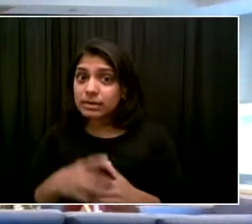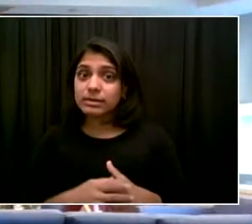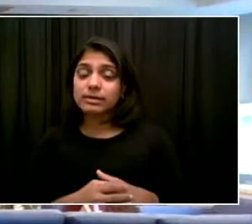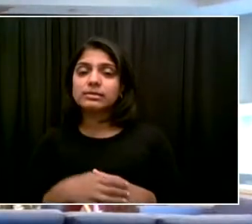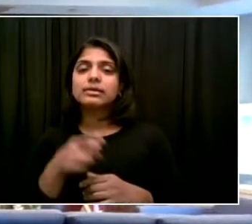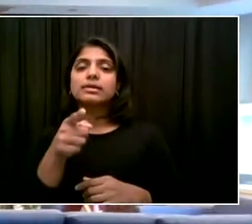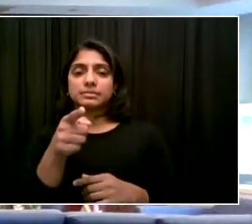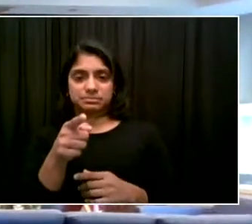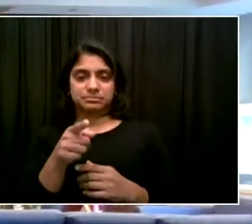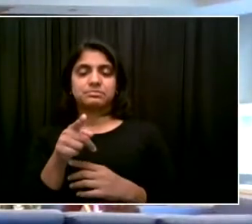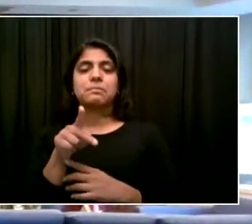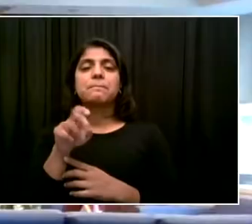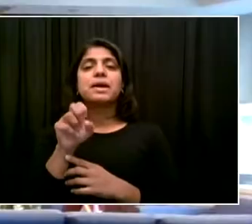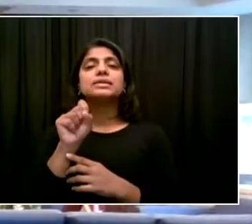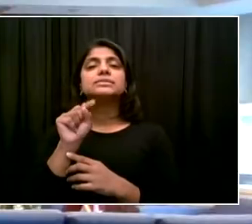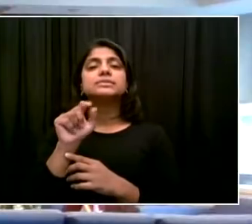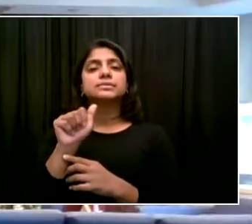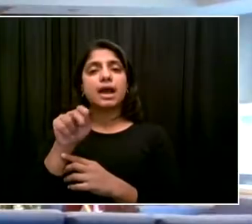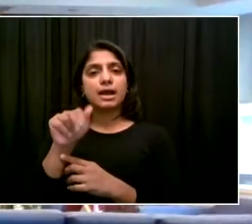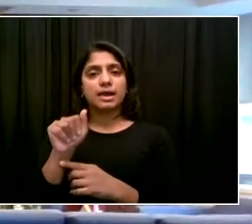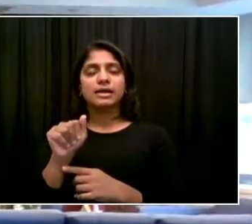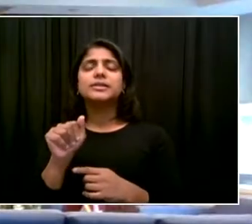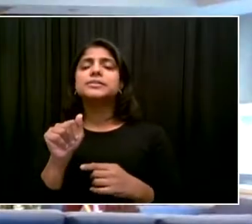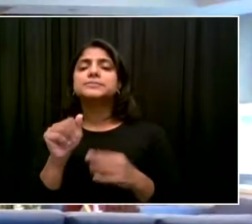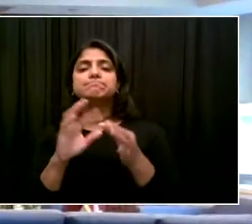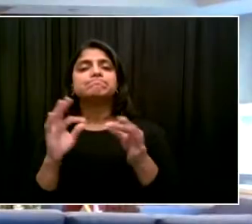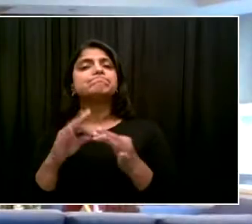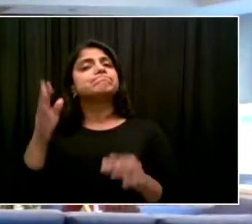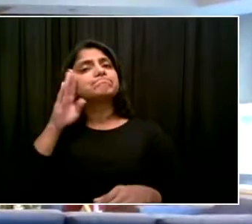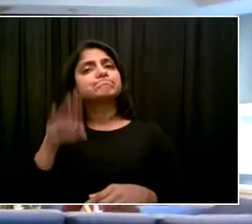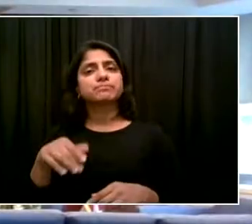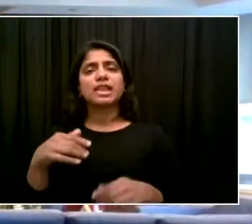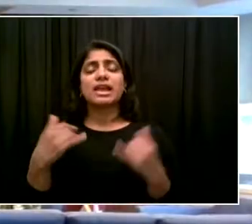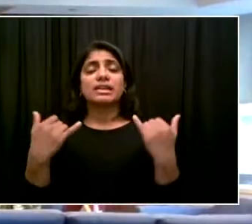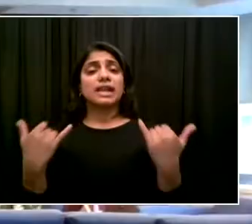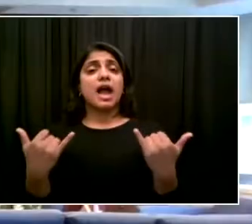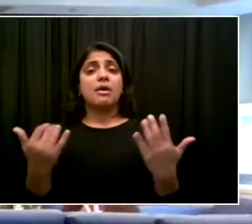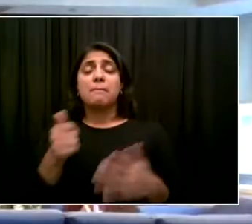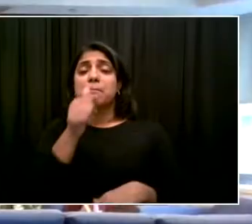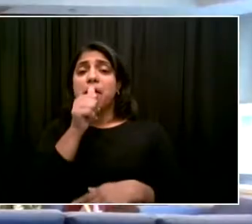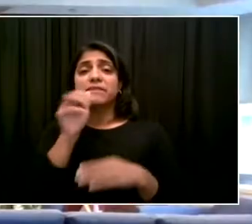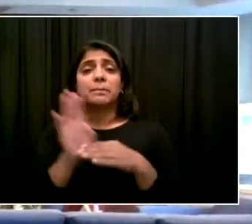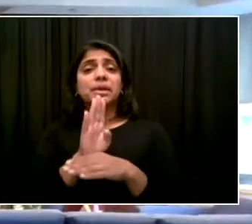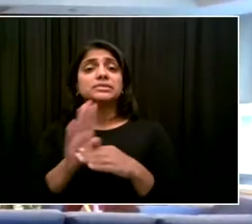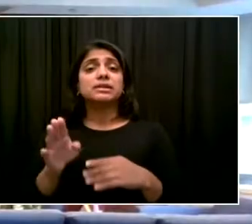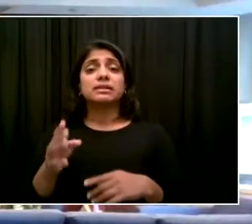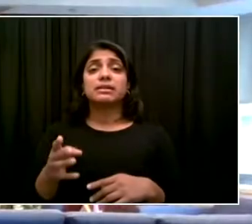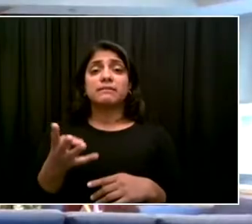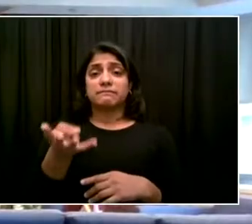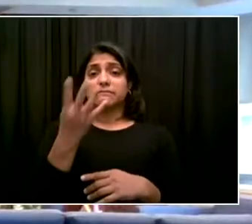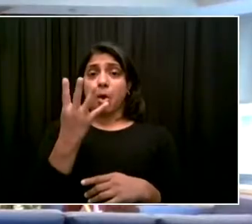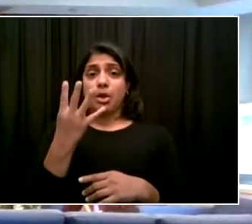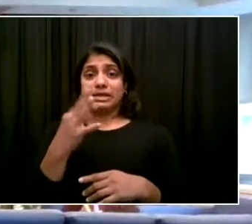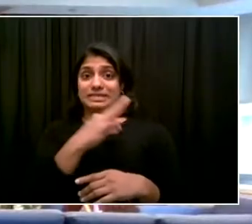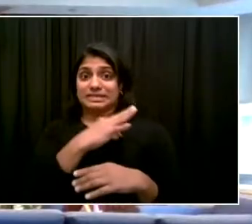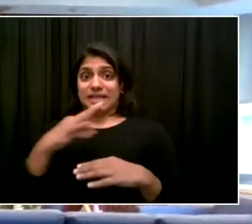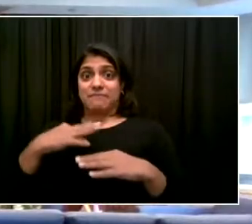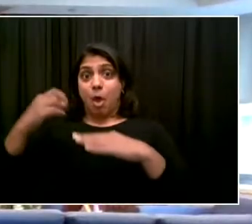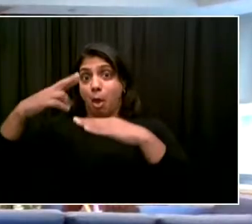EMPLOYERS WHO HAVE FOUR OR MORE EMPLOYEES ALREADY DO REASONABLE